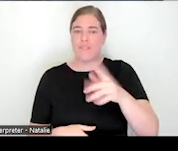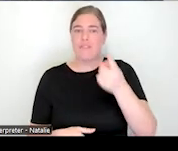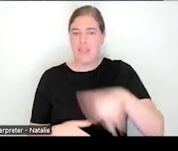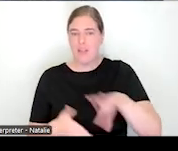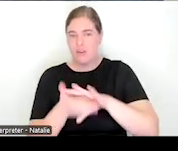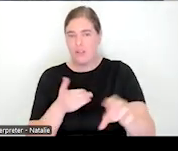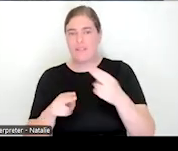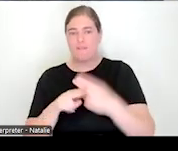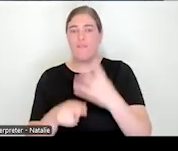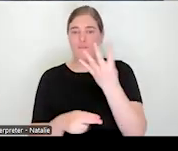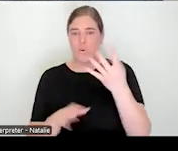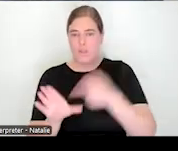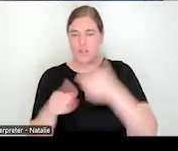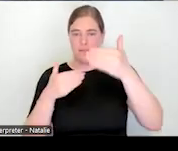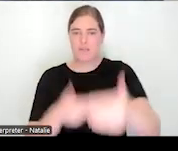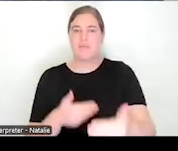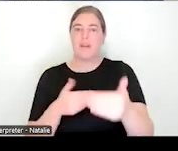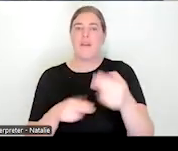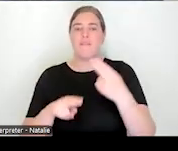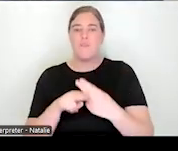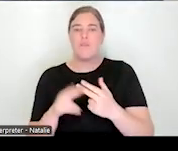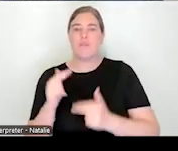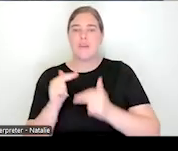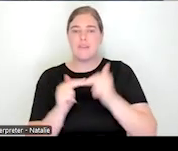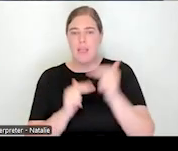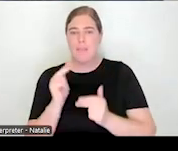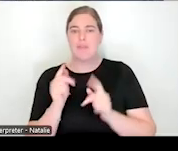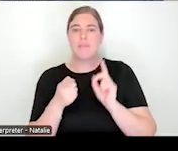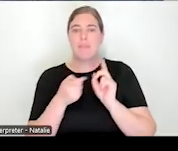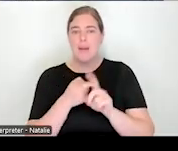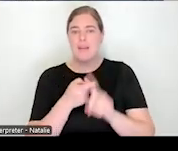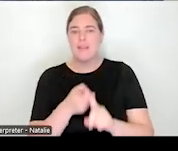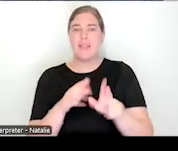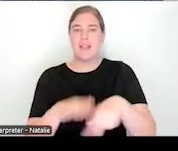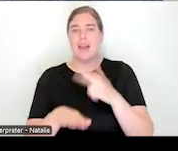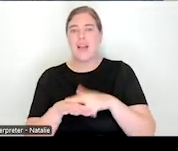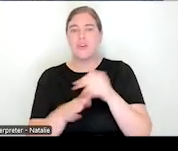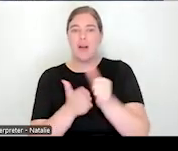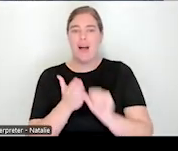four years for the development and maintenance of the National Arts and Disability Code of